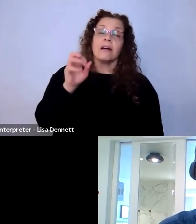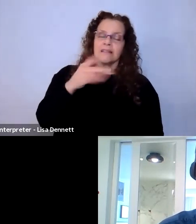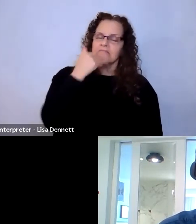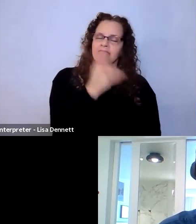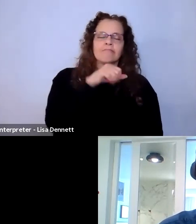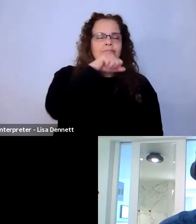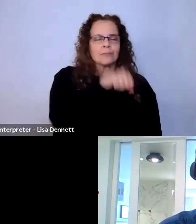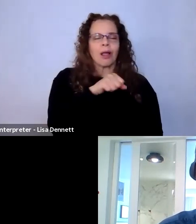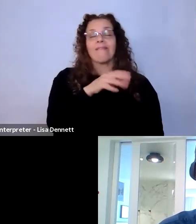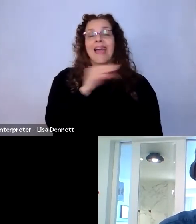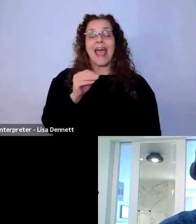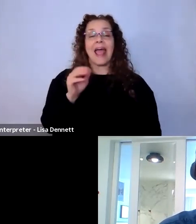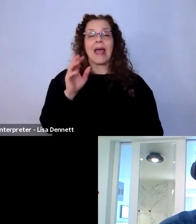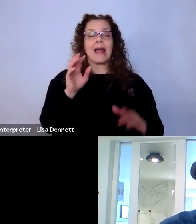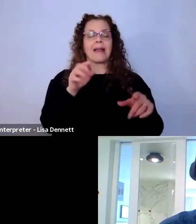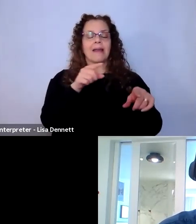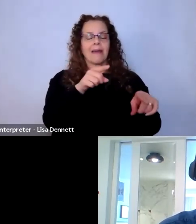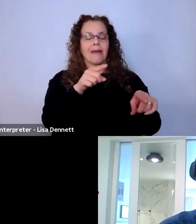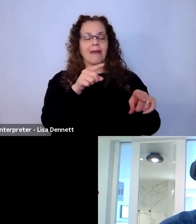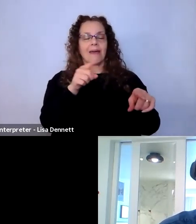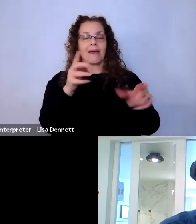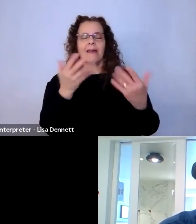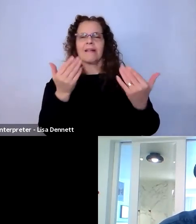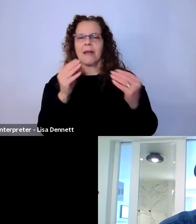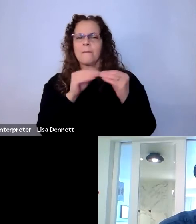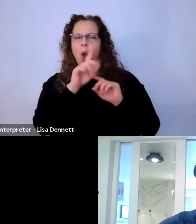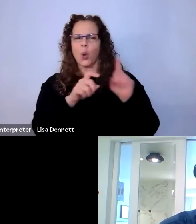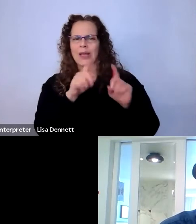them but Jonathan you just brought up the gods speakers fun what's that.